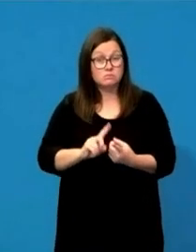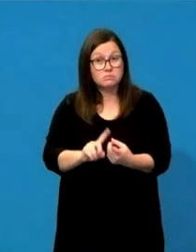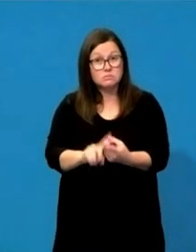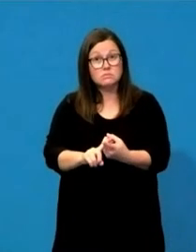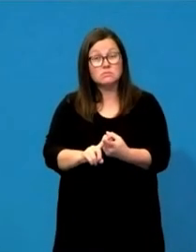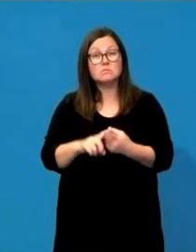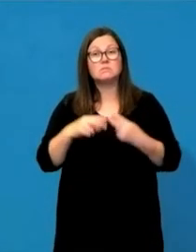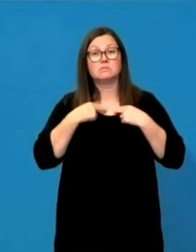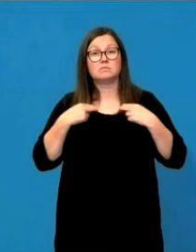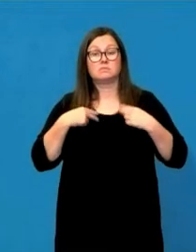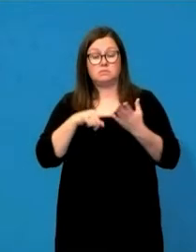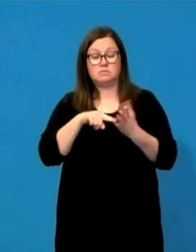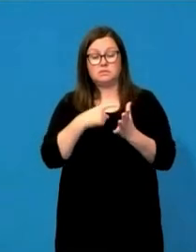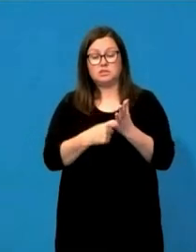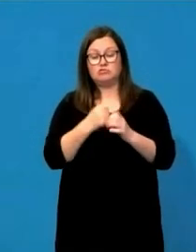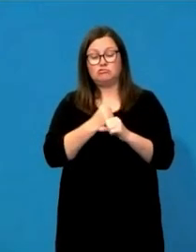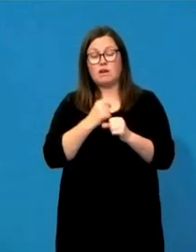That's fine. Let us move straight on. Thank you, Chair.